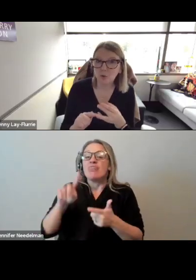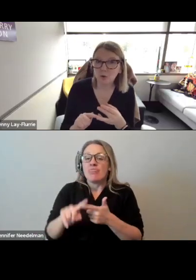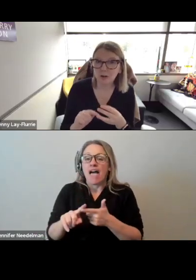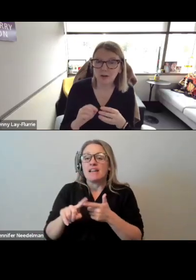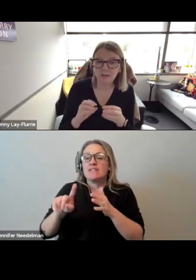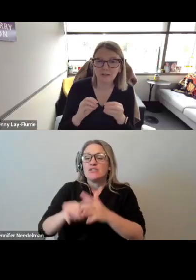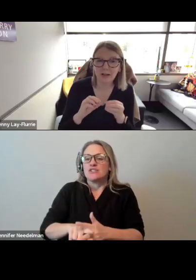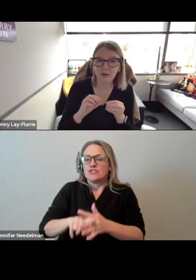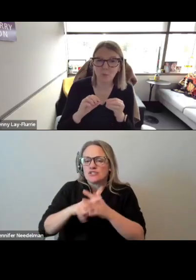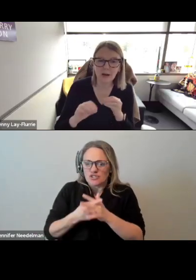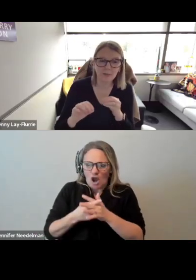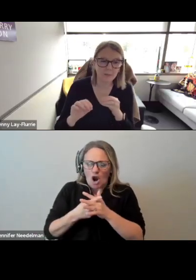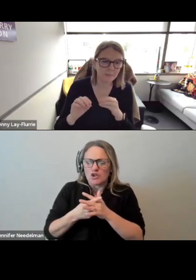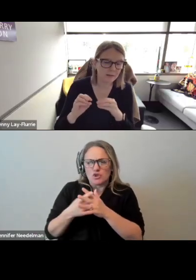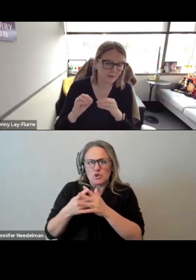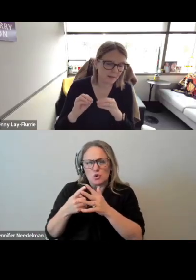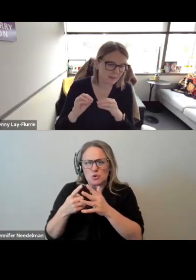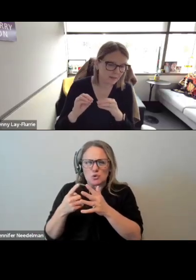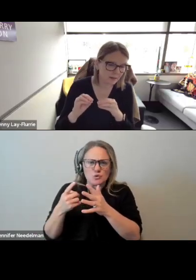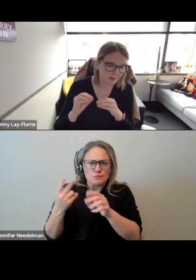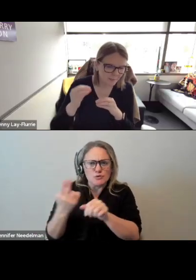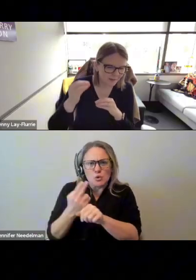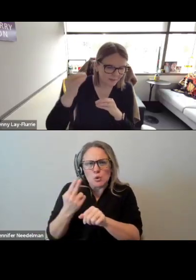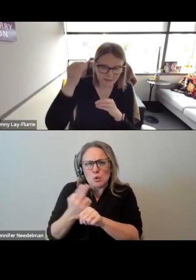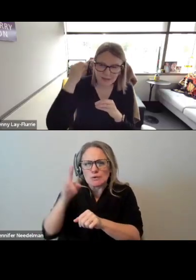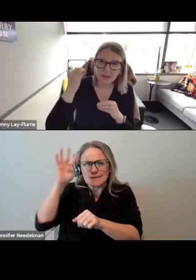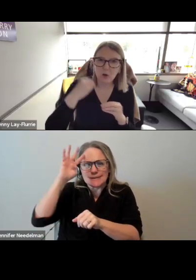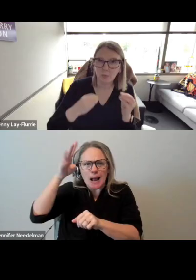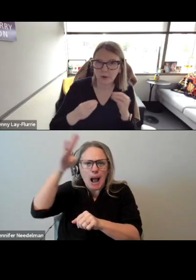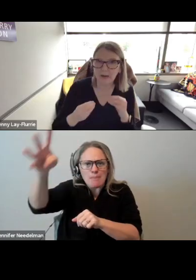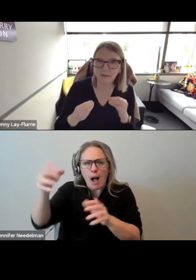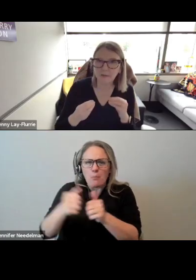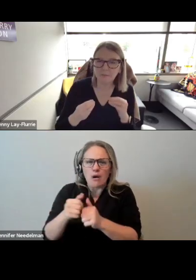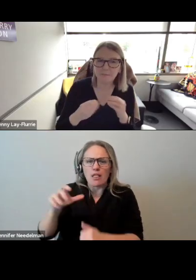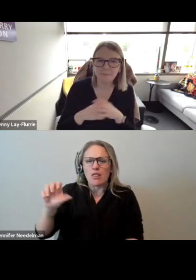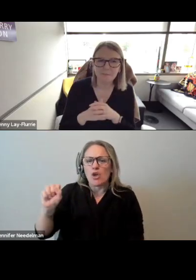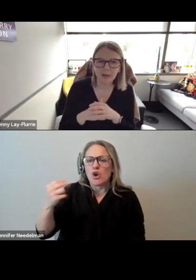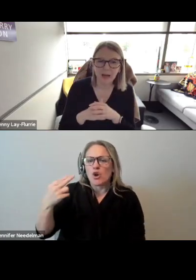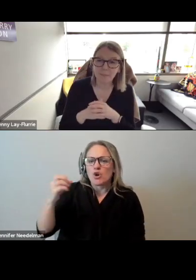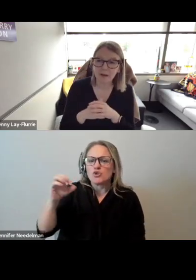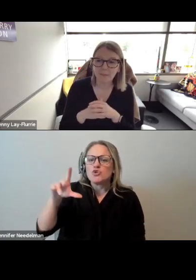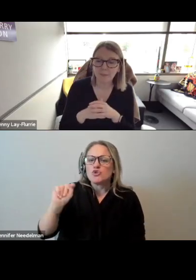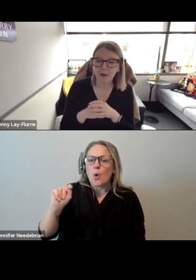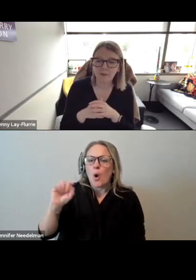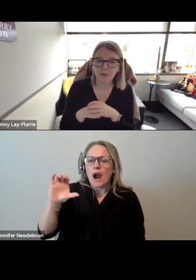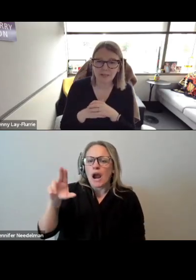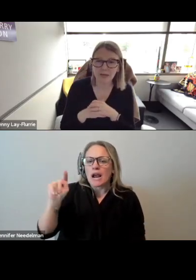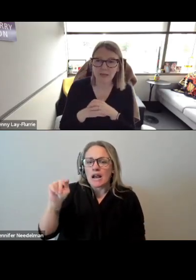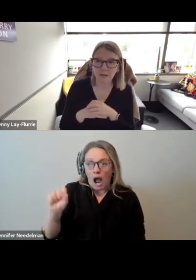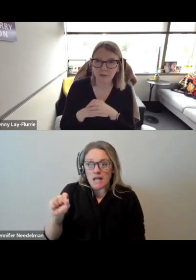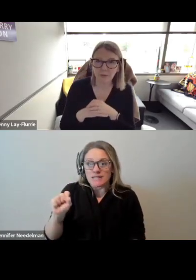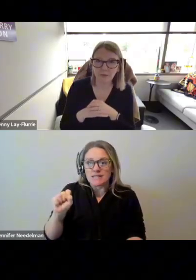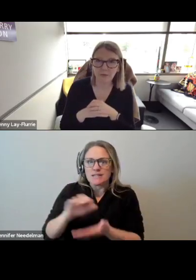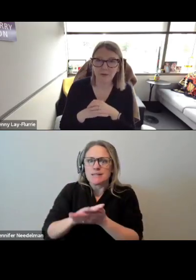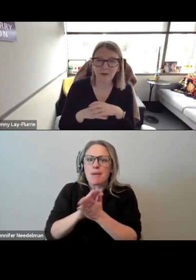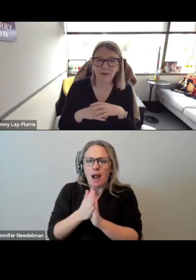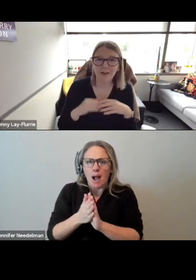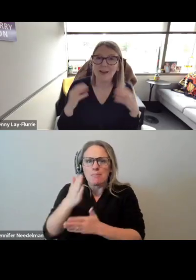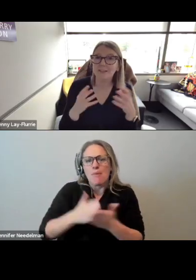with shortcuts in a way that makes it stick in your brains and becomes part of your daily use.